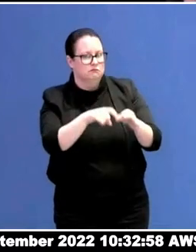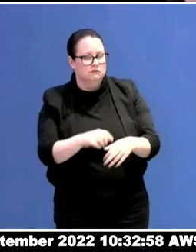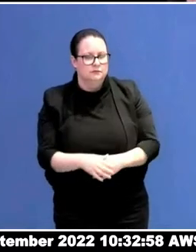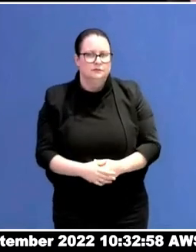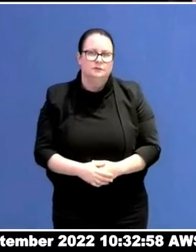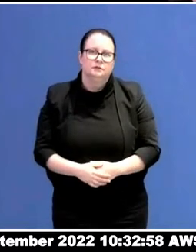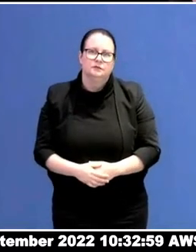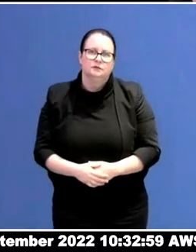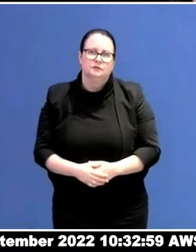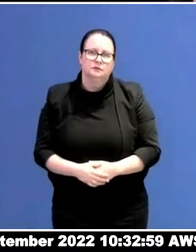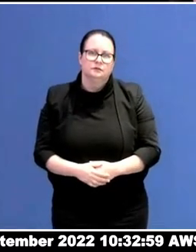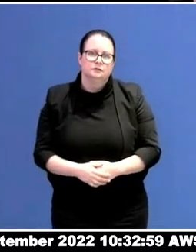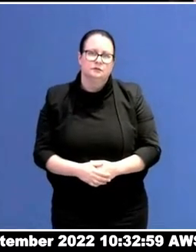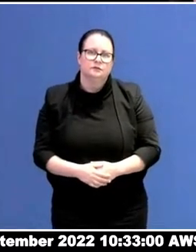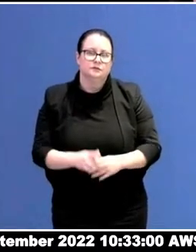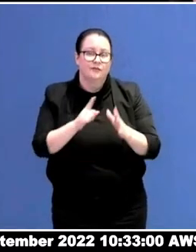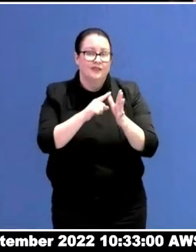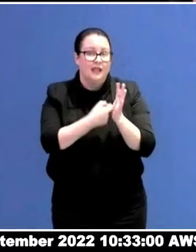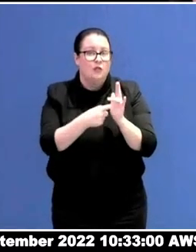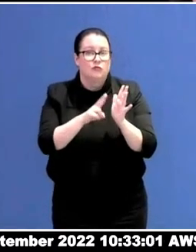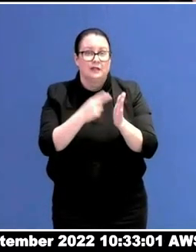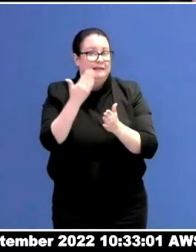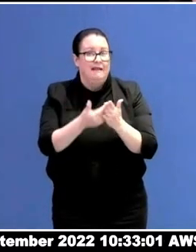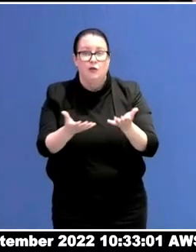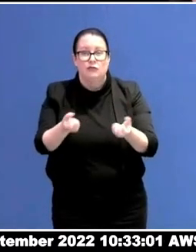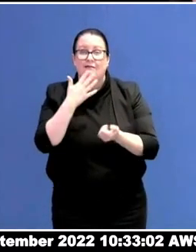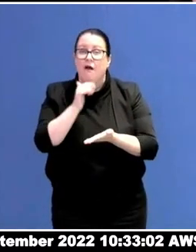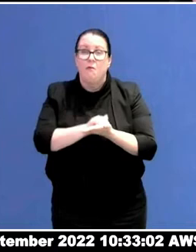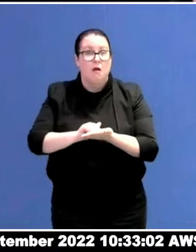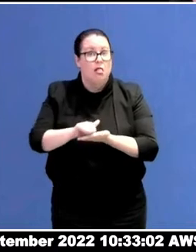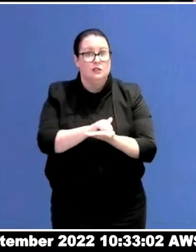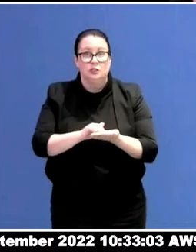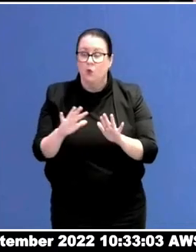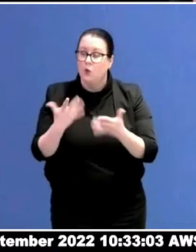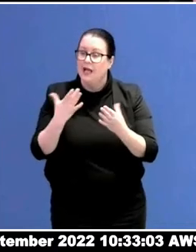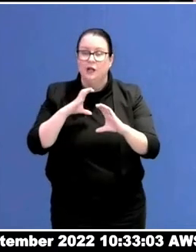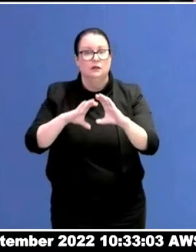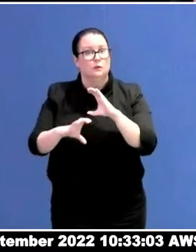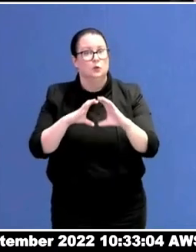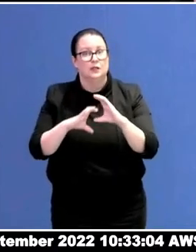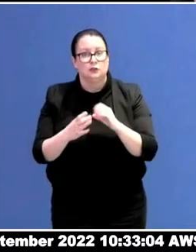"Aaron has never received an apology or any other communication from any staff of the